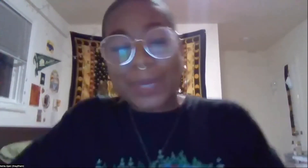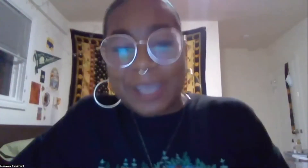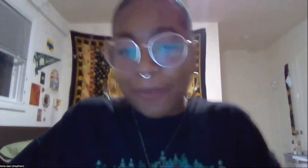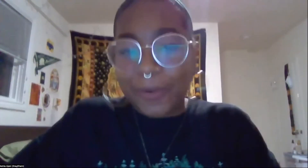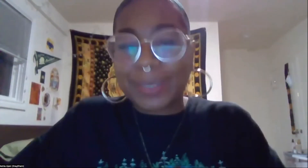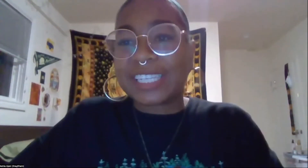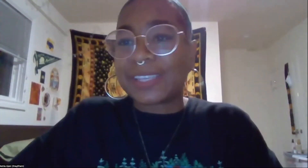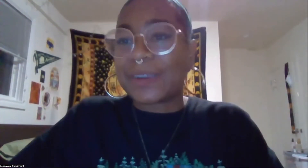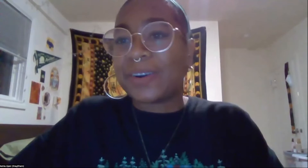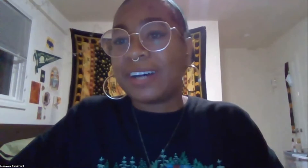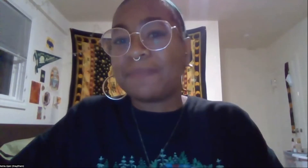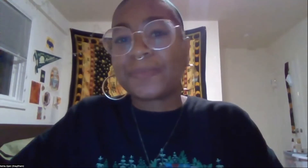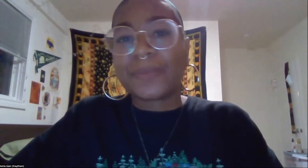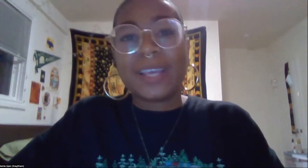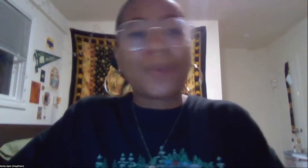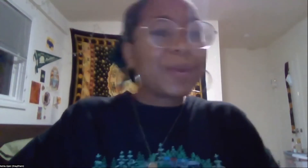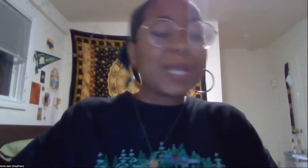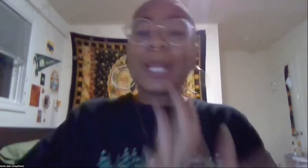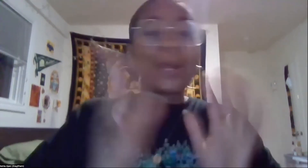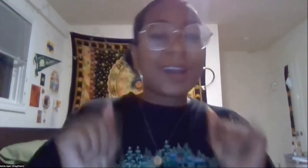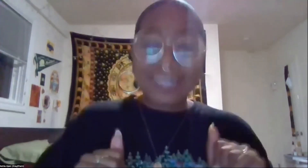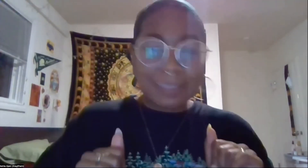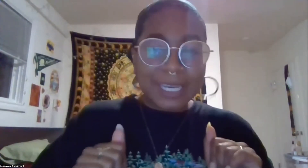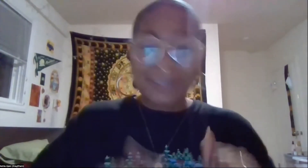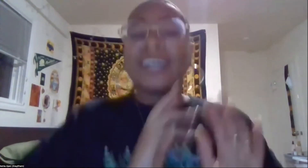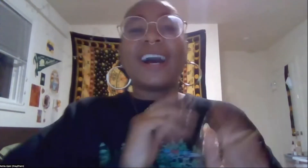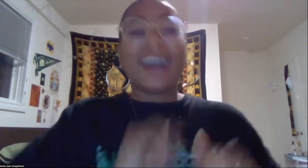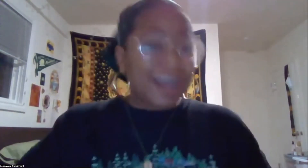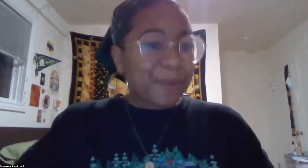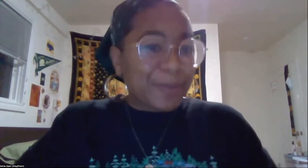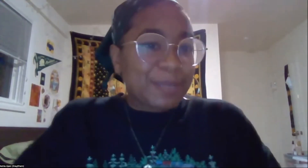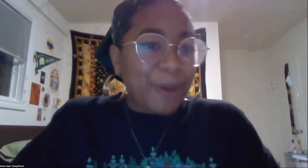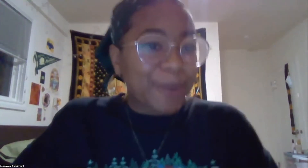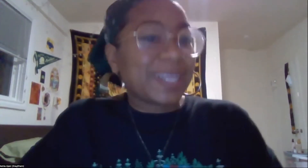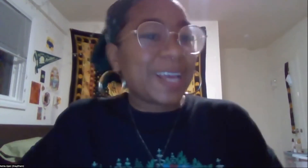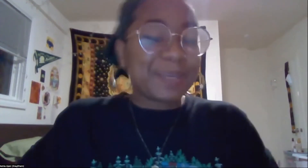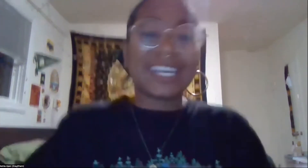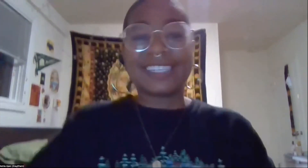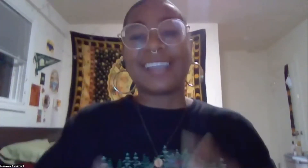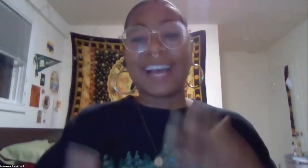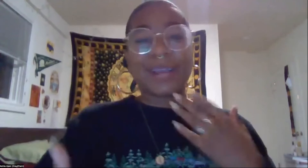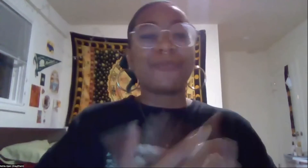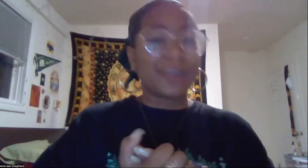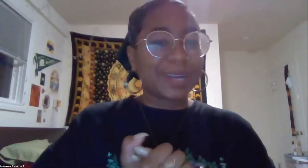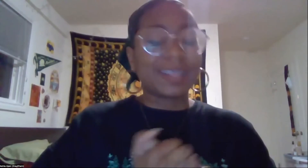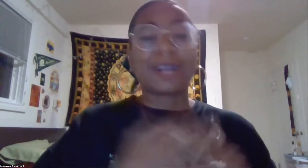opened up for me. So while we no longer speak, I perform this poem a lot because I am very like